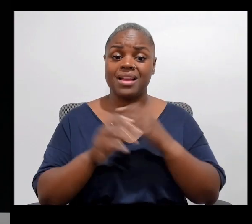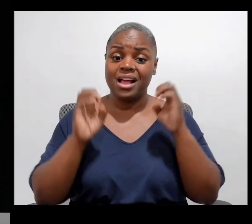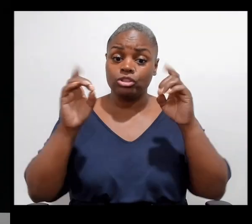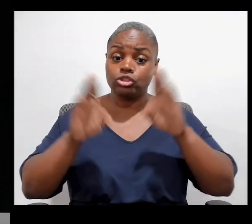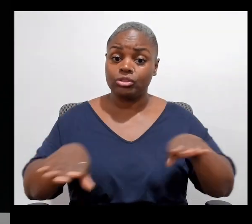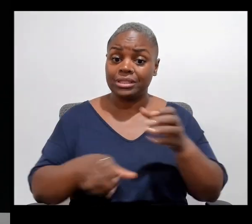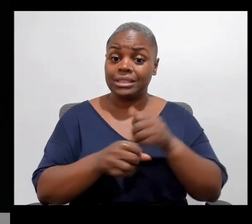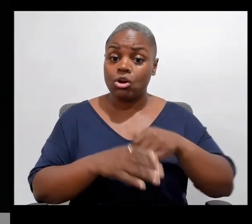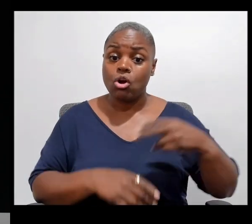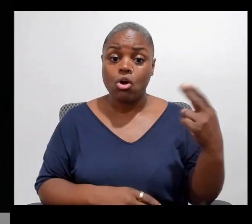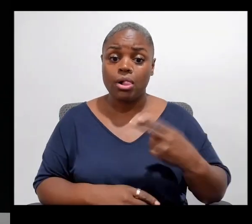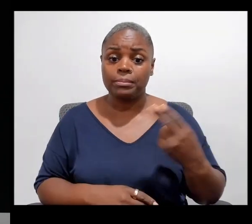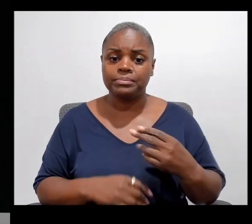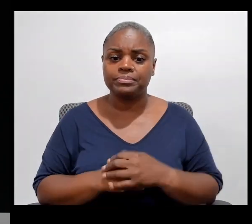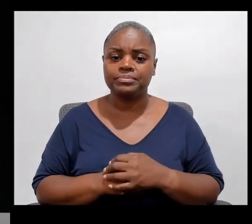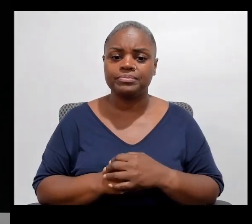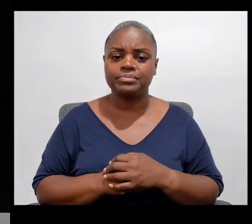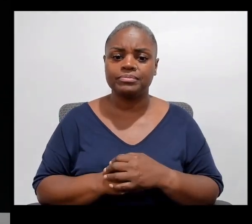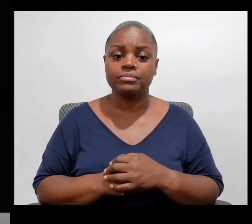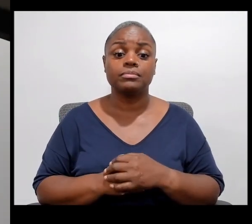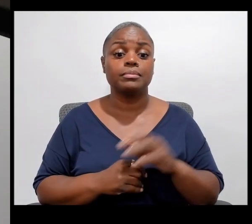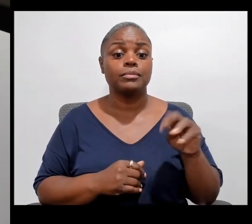about the kind of education children were getting in Harlem.